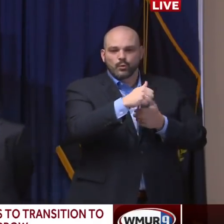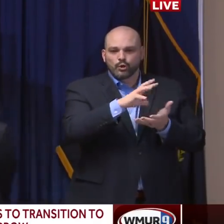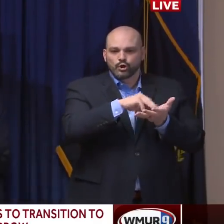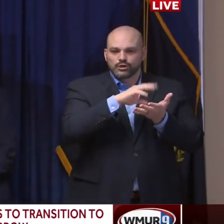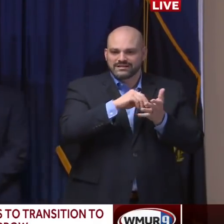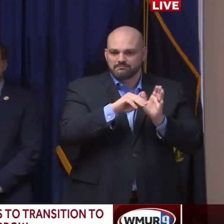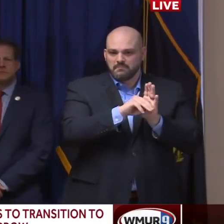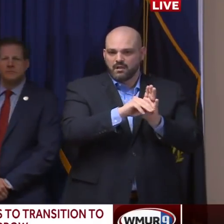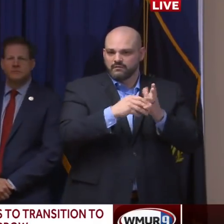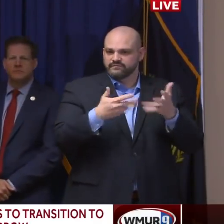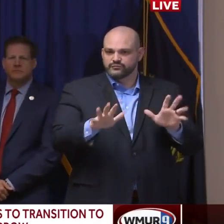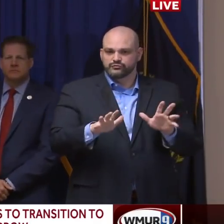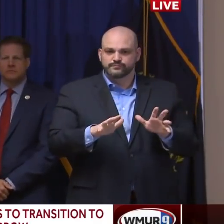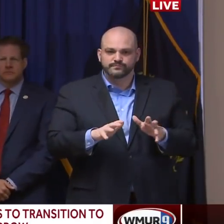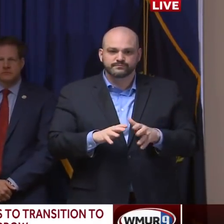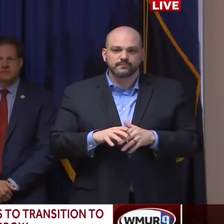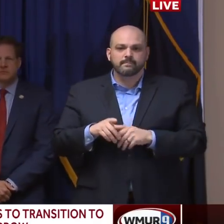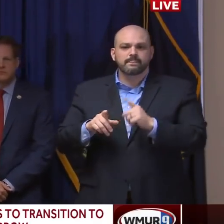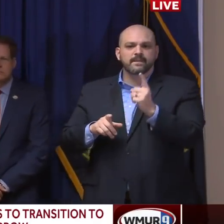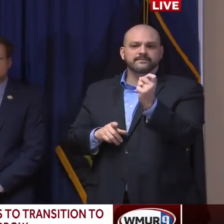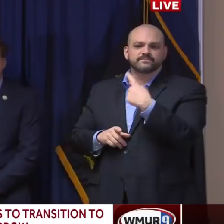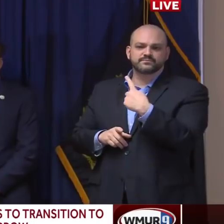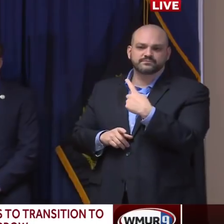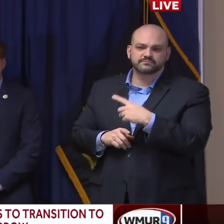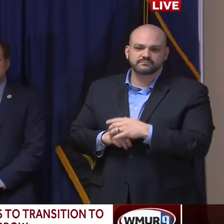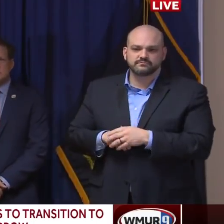THEY ARE IMPLEMENTING THAT AS WELL.